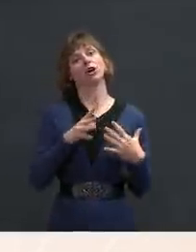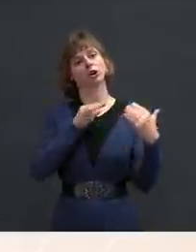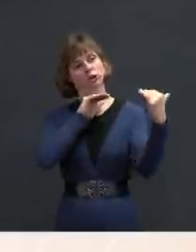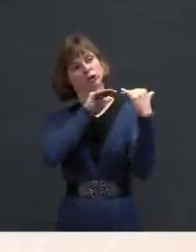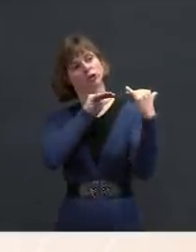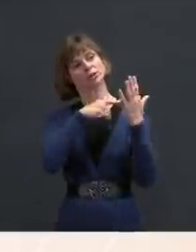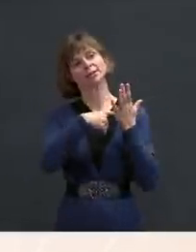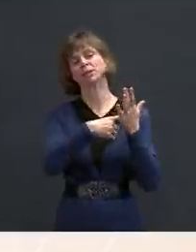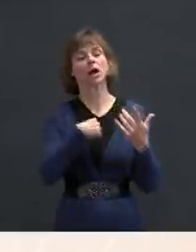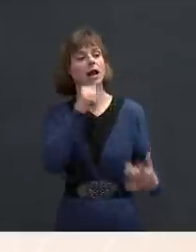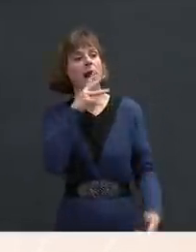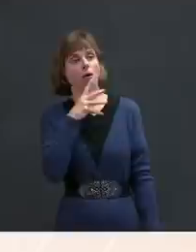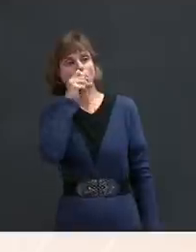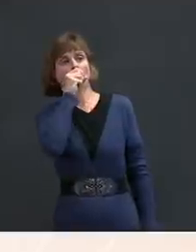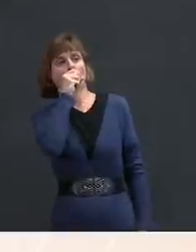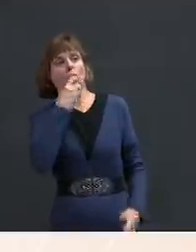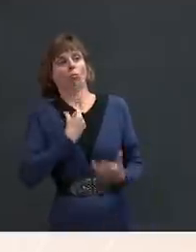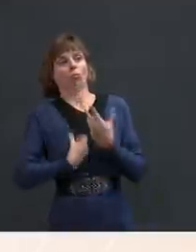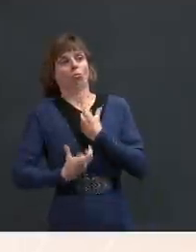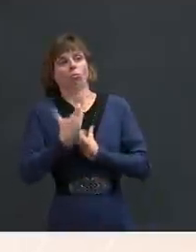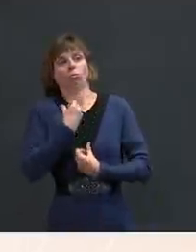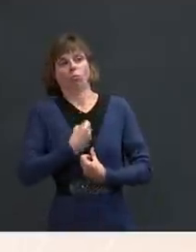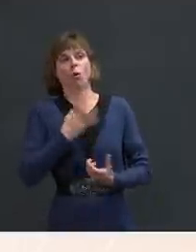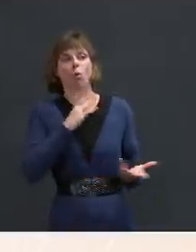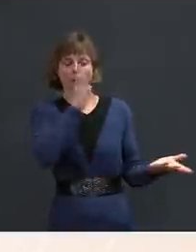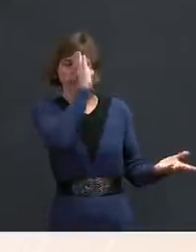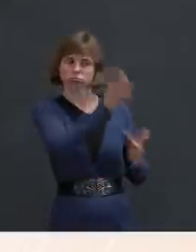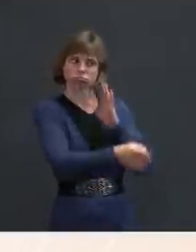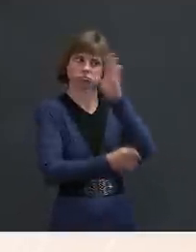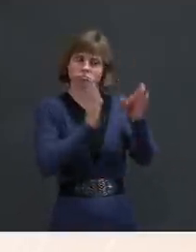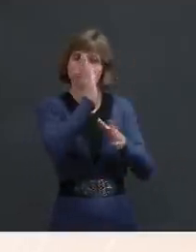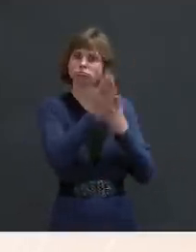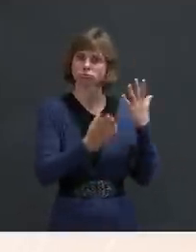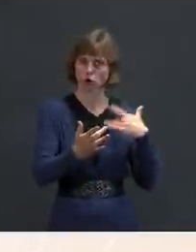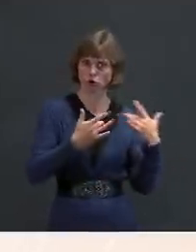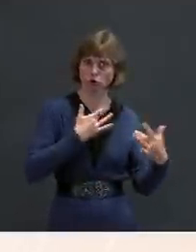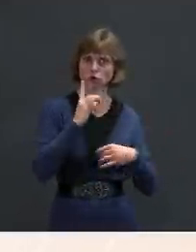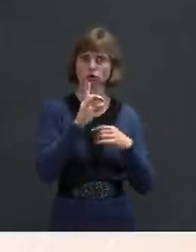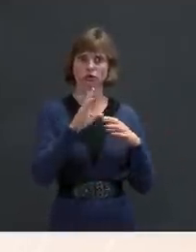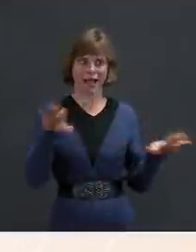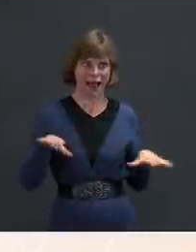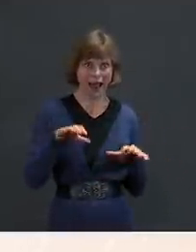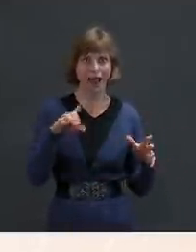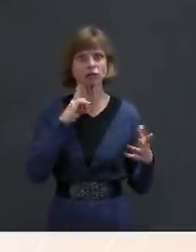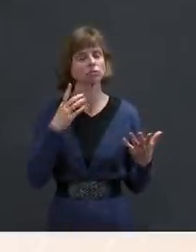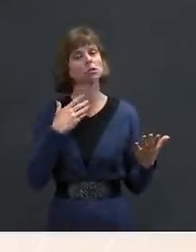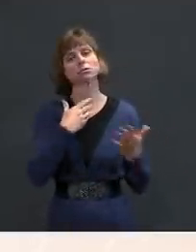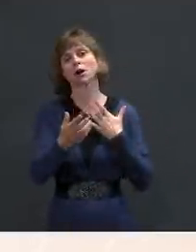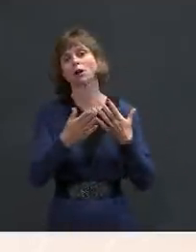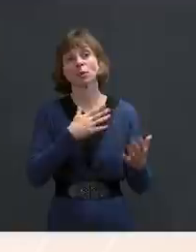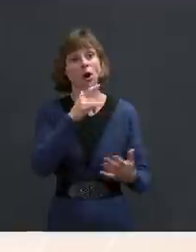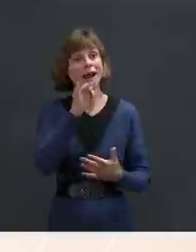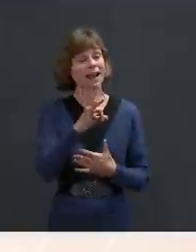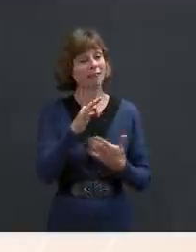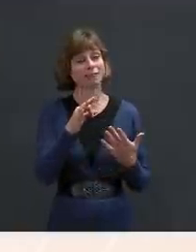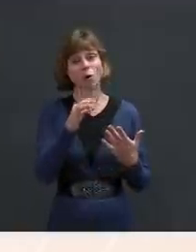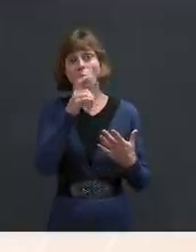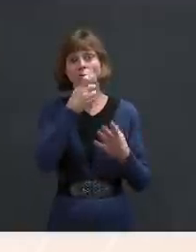and voicing concern and pushing for action as it relates to dissidents or journalists or others being held. And it means making clear